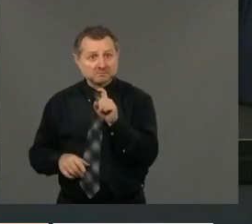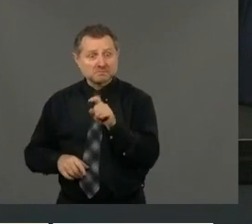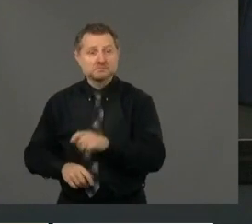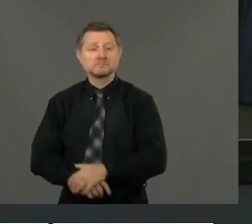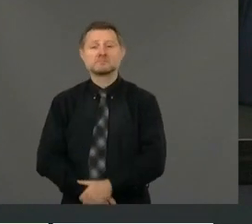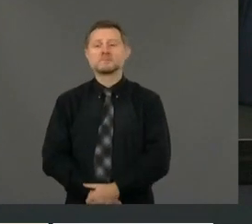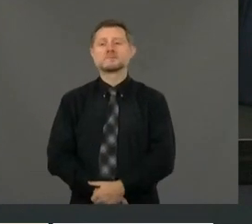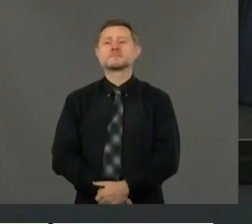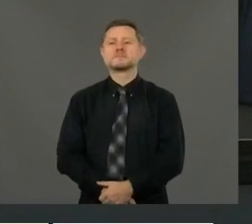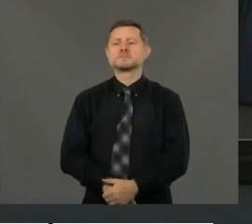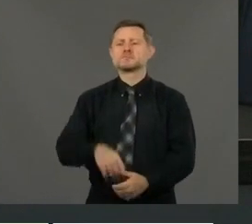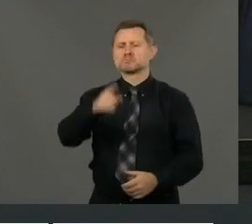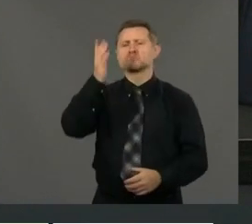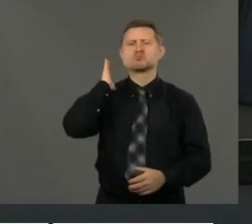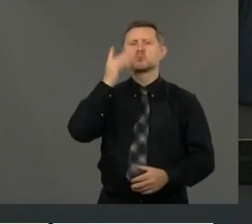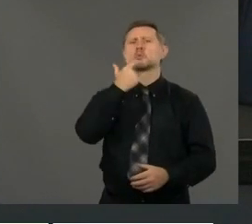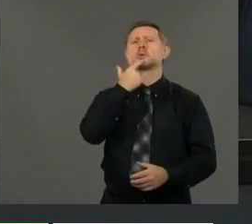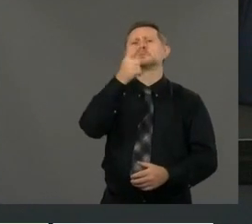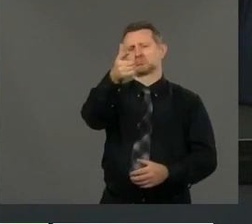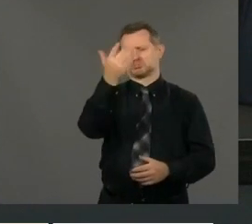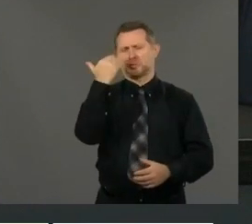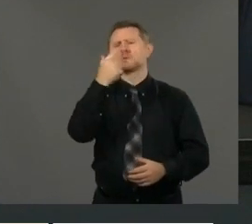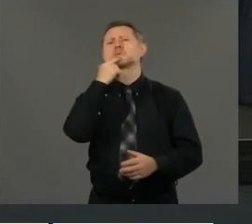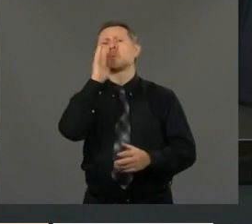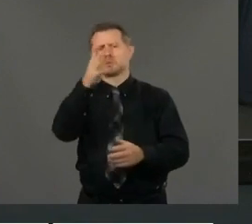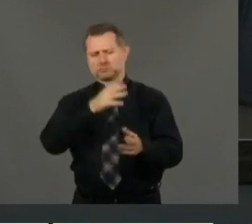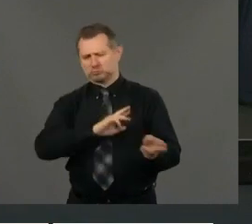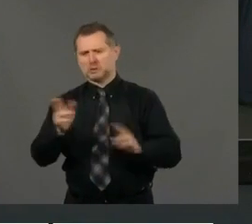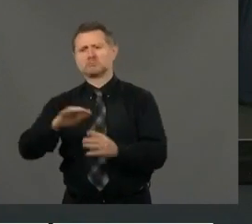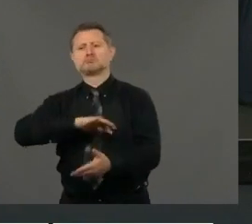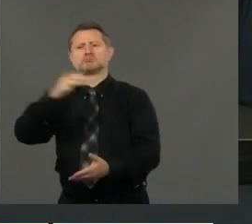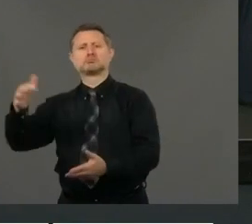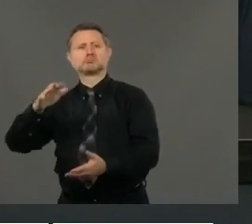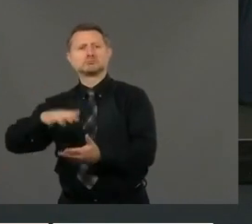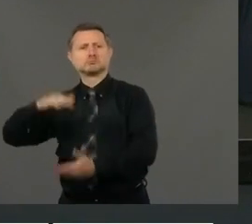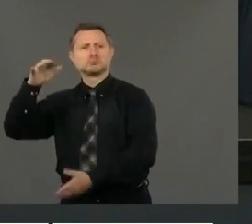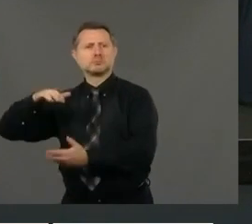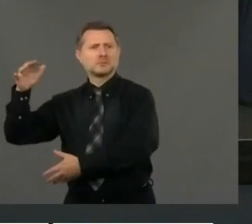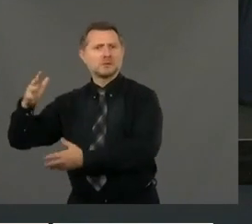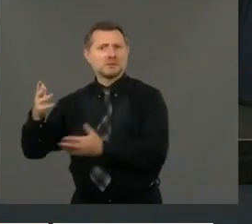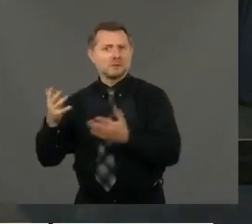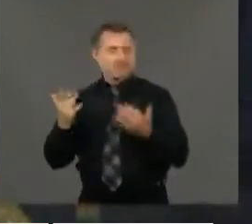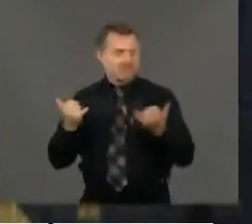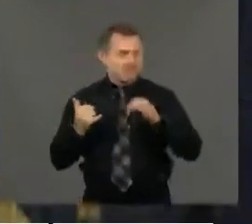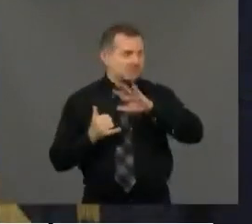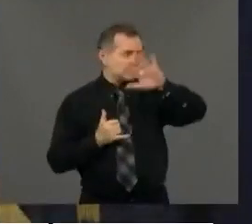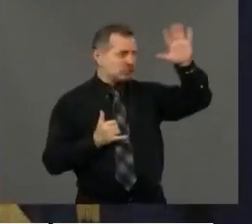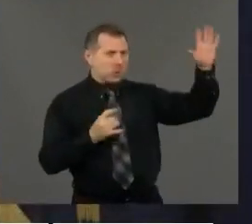INCREASINGLY IN SHORT SUPPLY NATIONWIDE. HOW MUCH PROGRESS HAVE HOSPITALS MADE FOR REALIZING